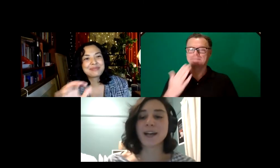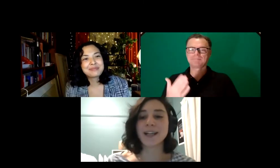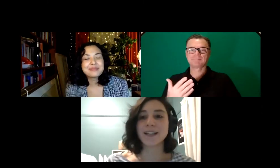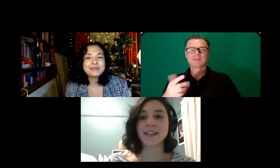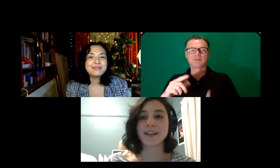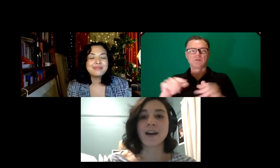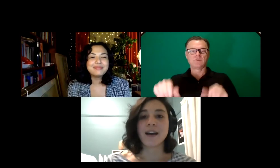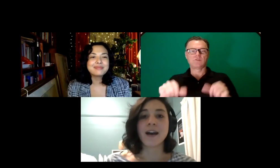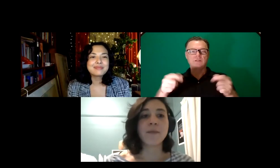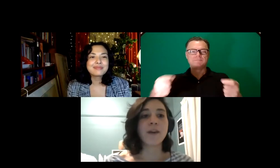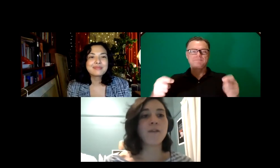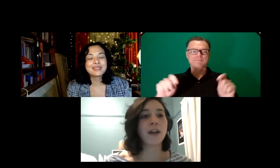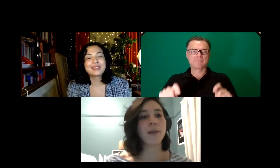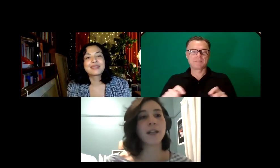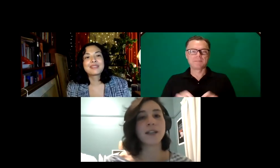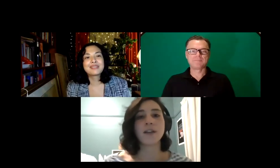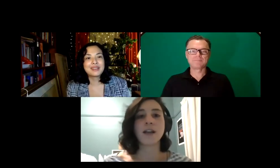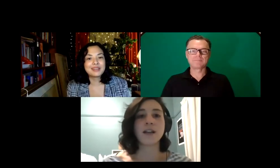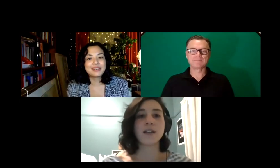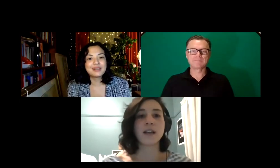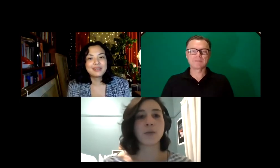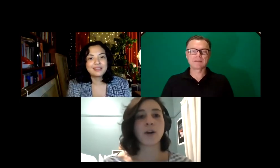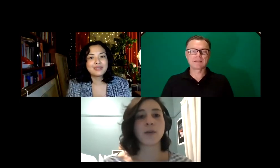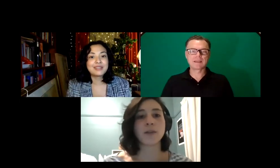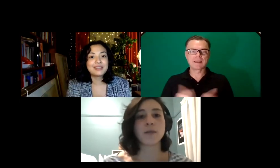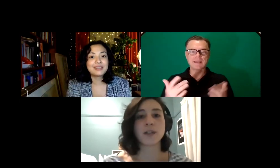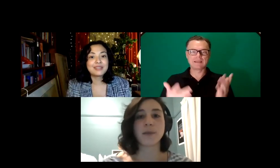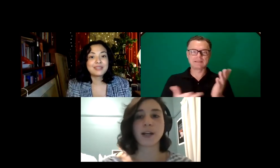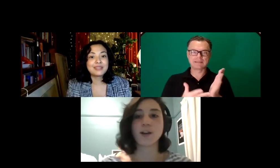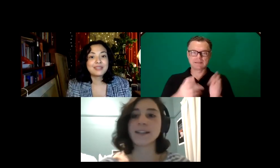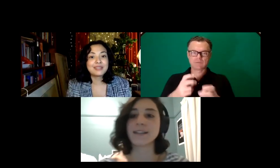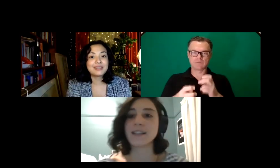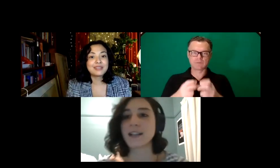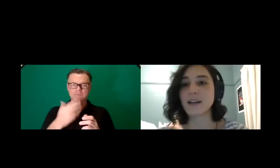All right, if anybody's having any tech problems, my colleague Lisa